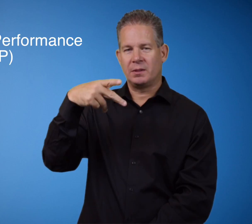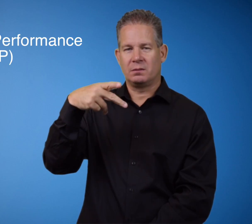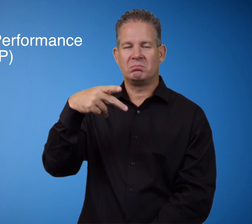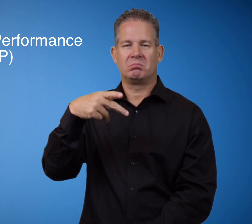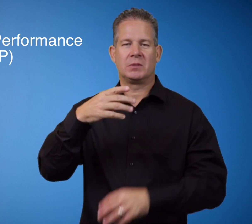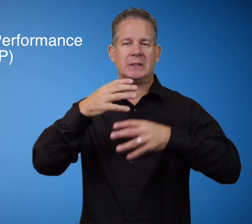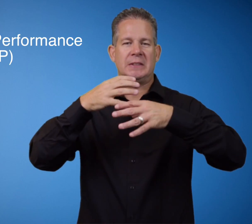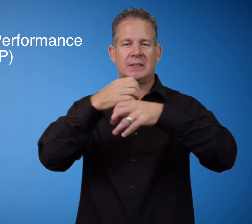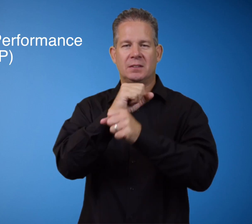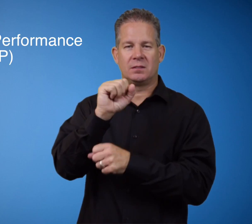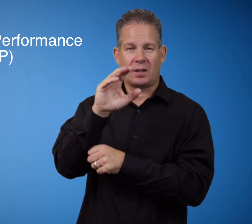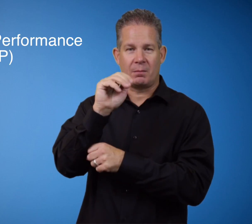Summary of performance.